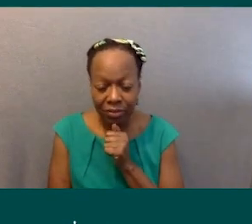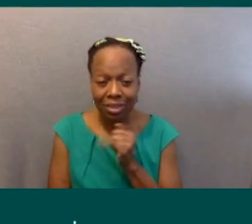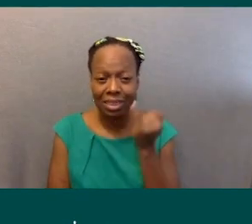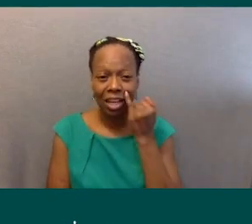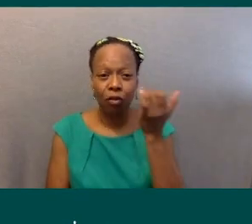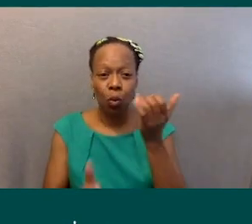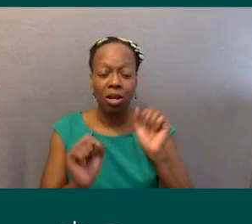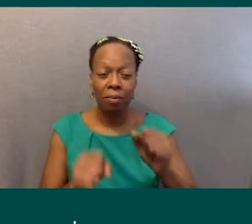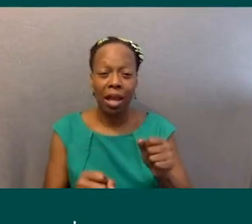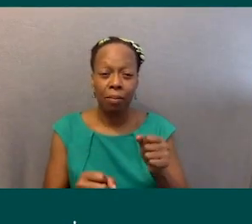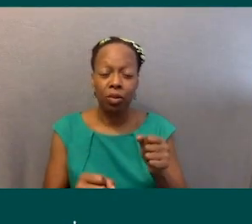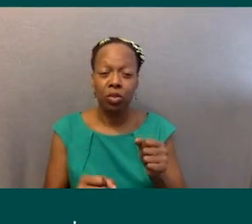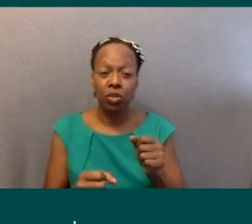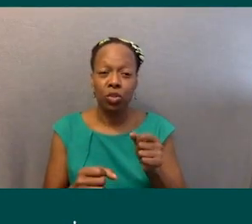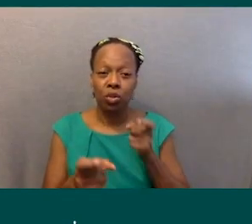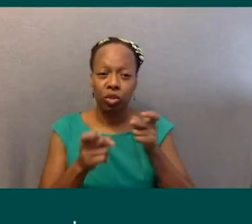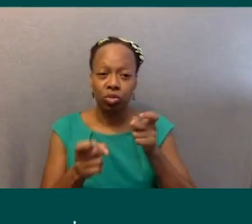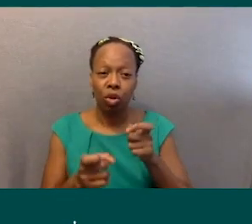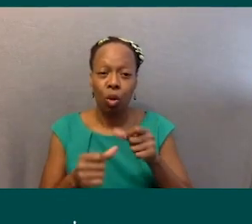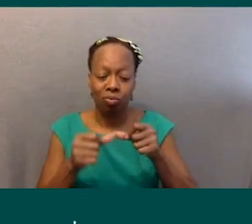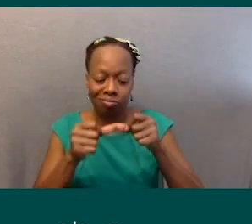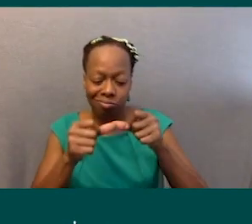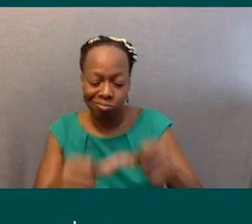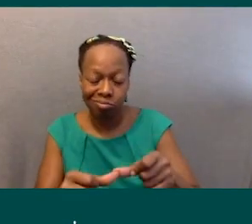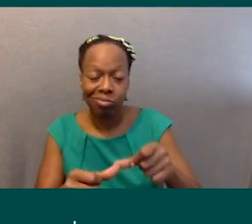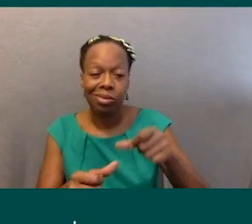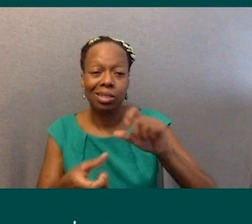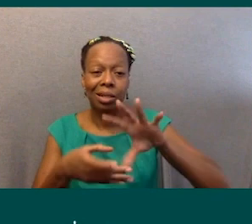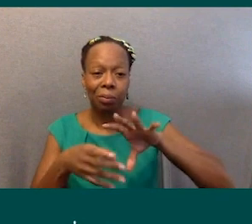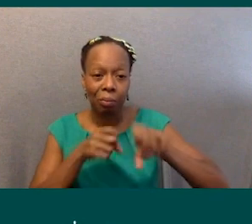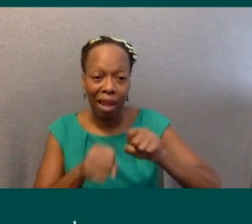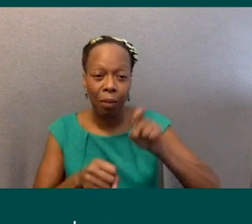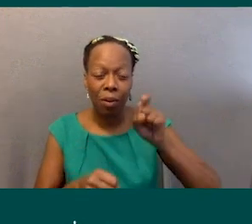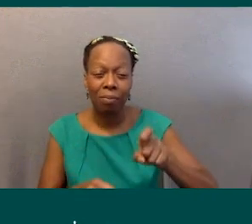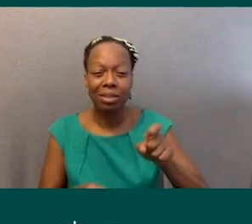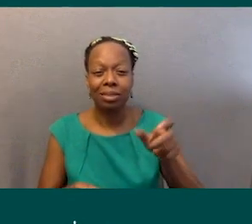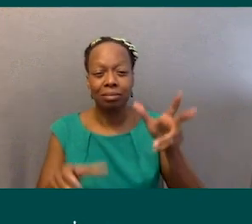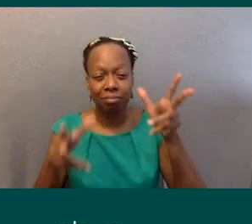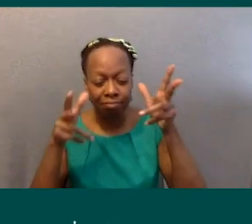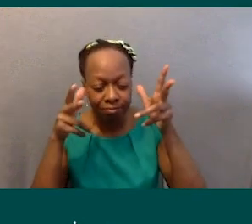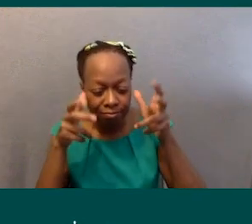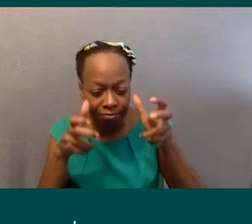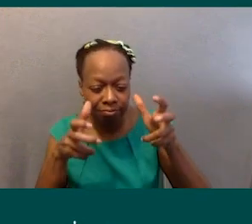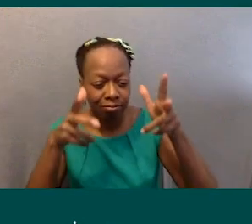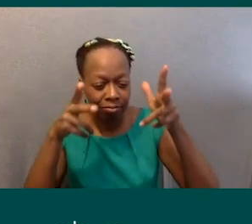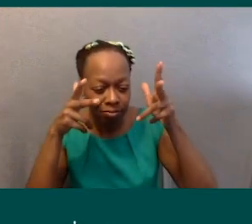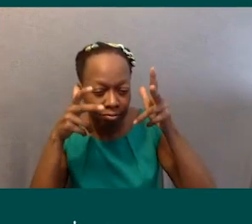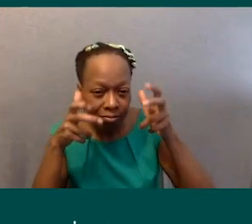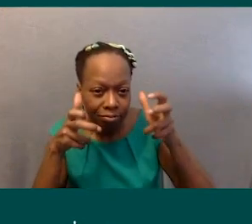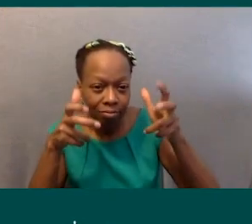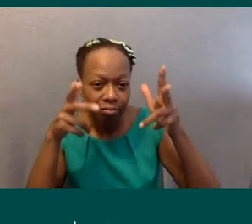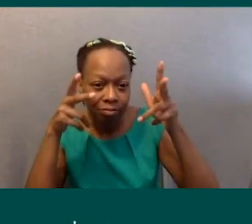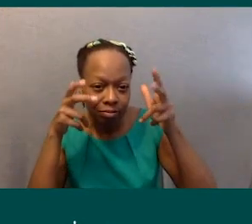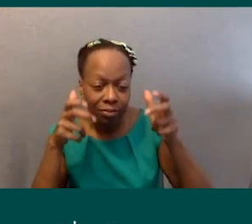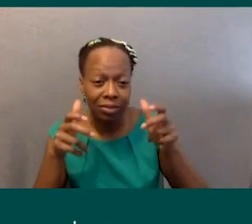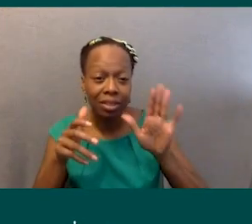we have to listen very carefully on patient's body language, if they are nonverbal,